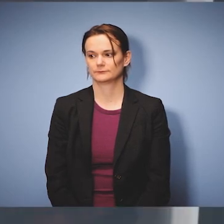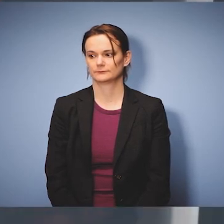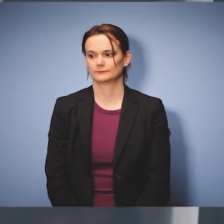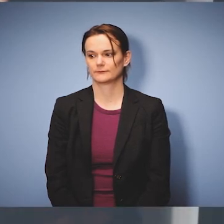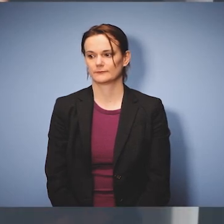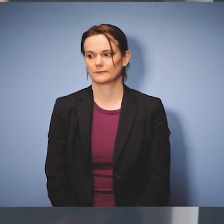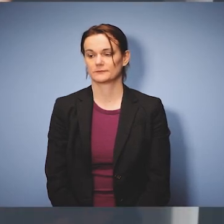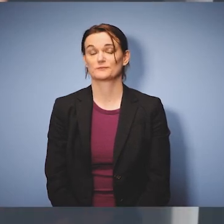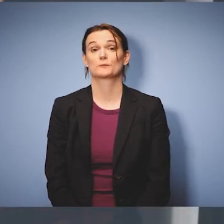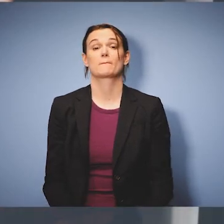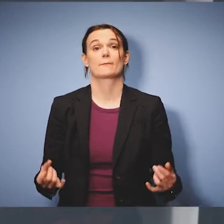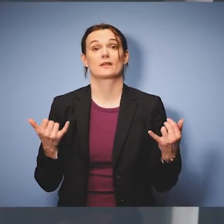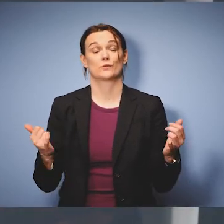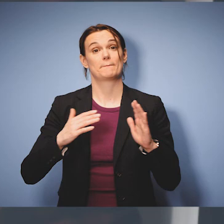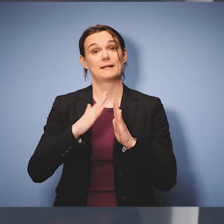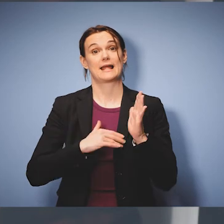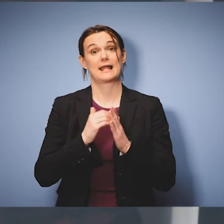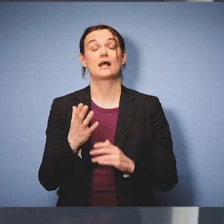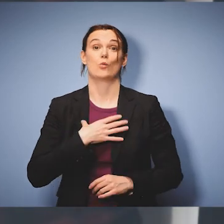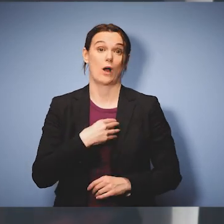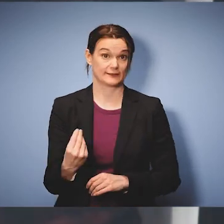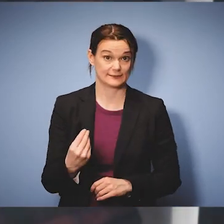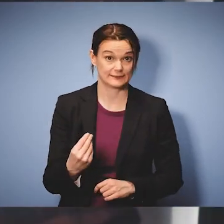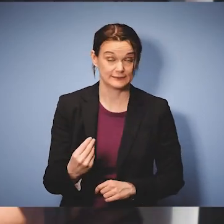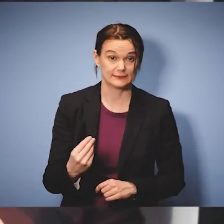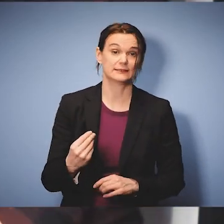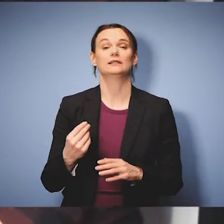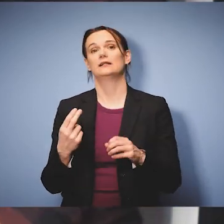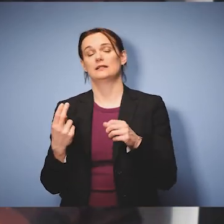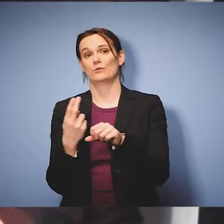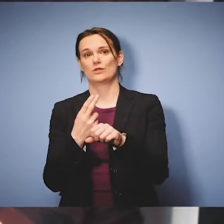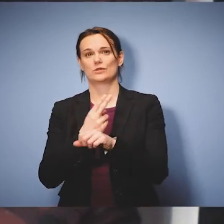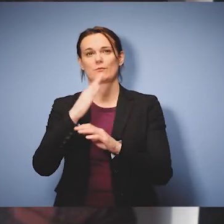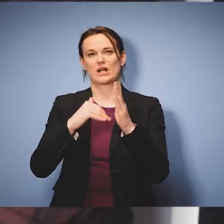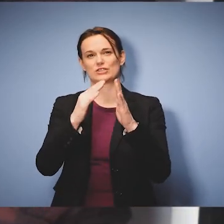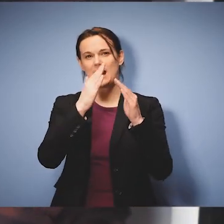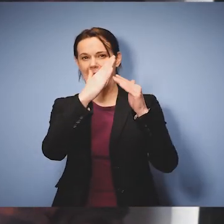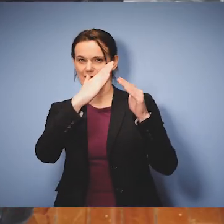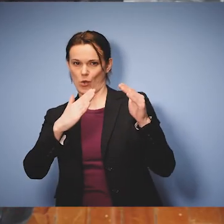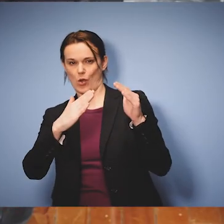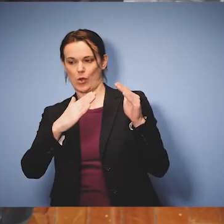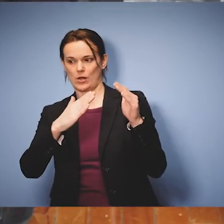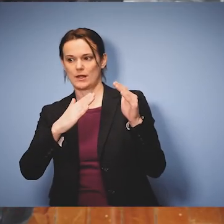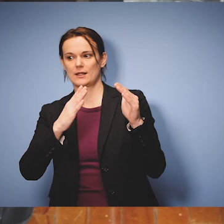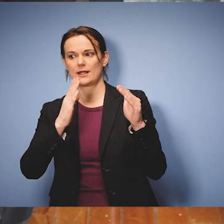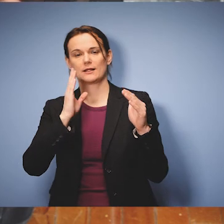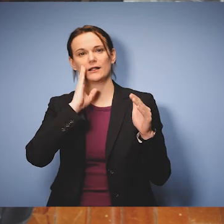So today we are painting the wall white and we're gonna be using an angle brush. I'm gonna go in and around all of the pieces of trim